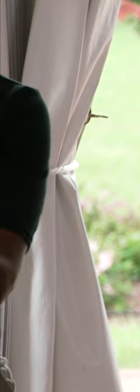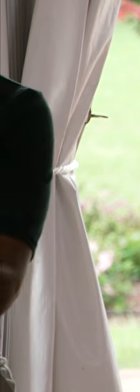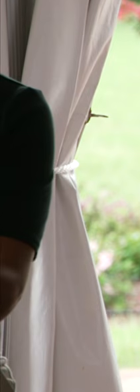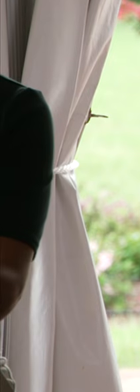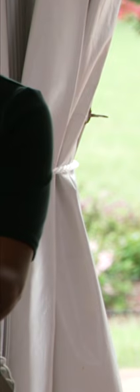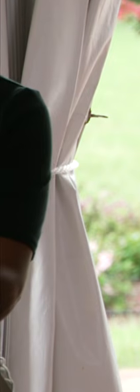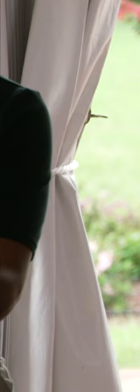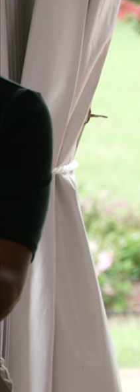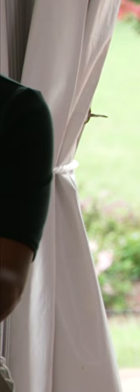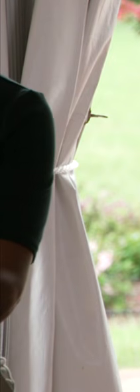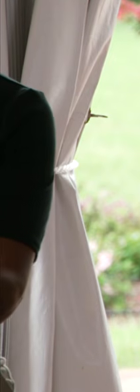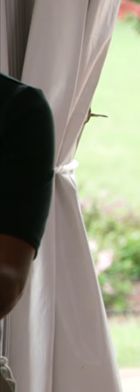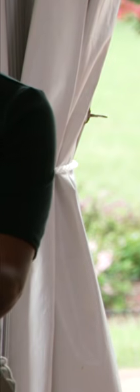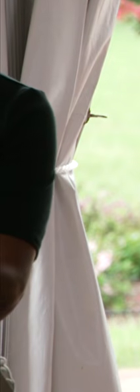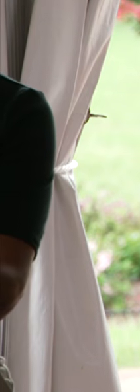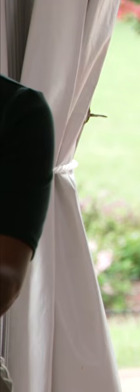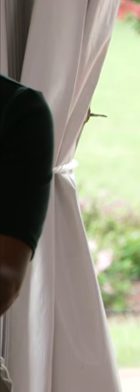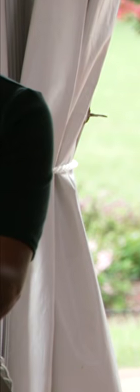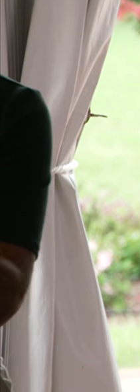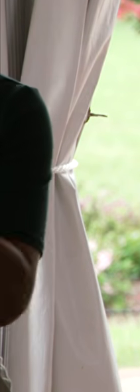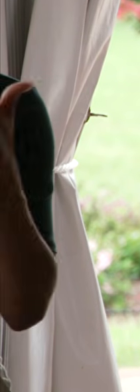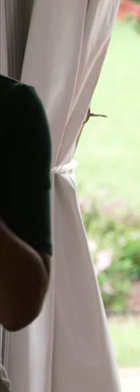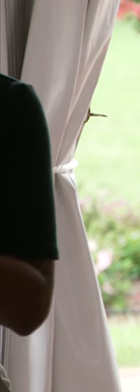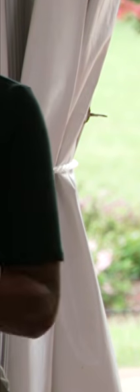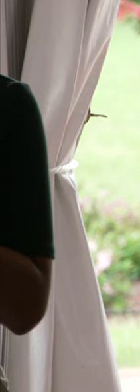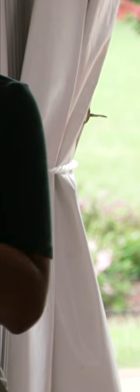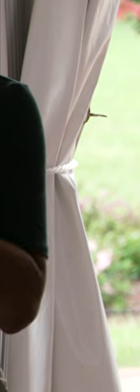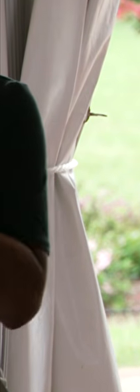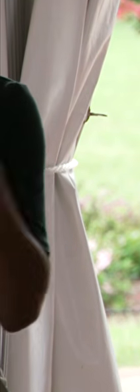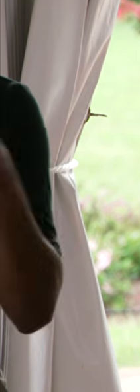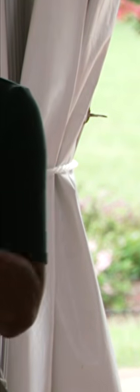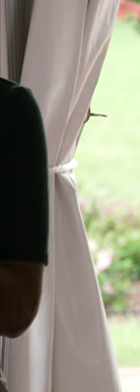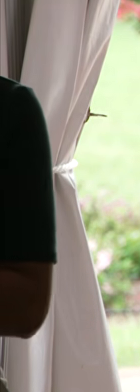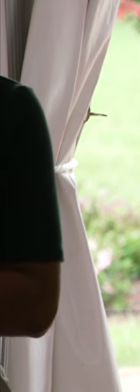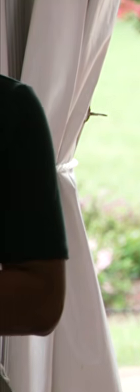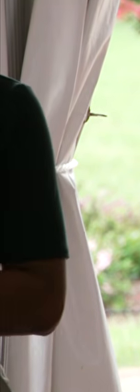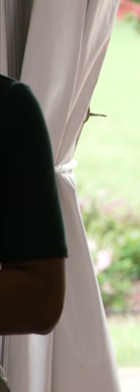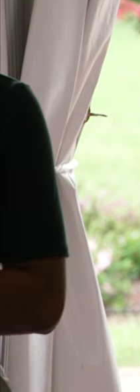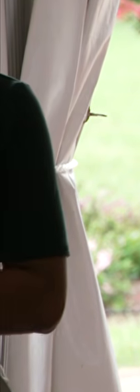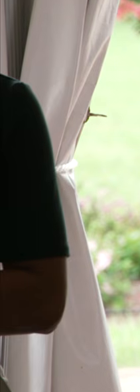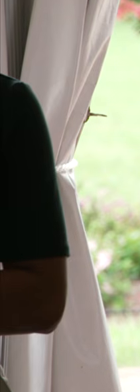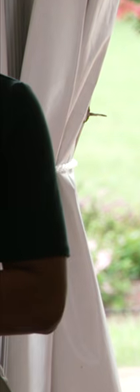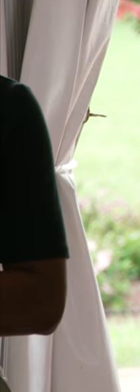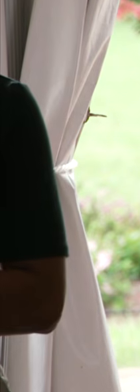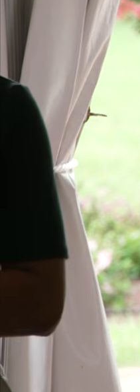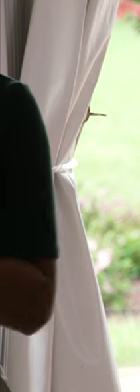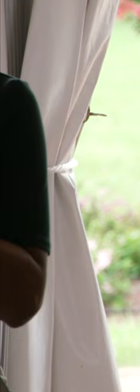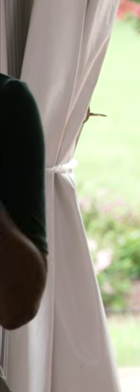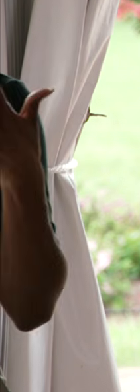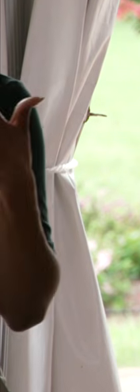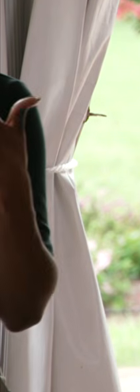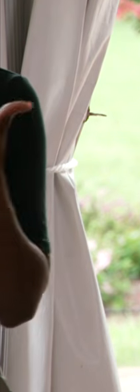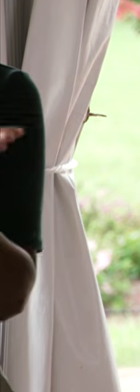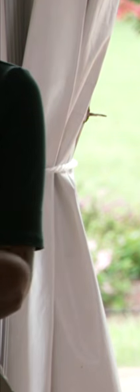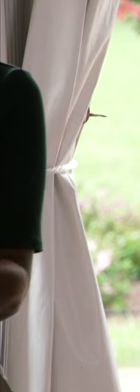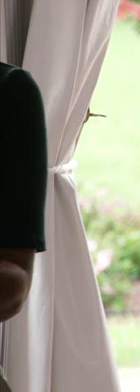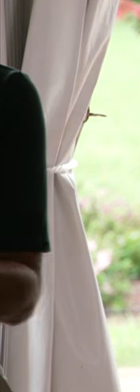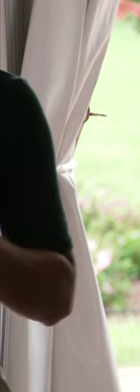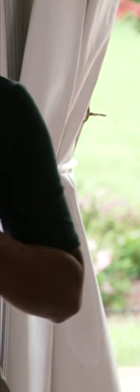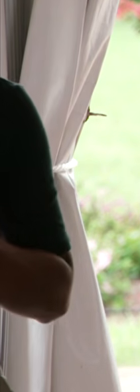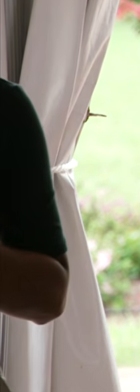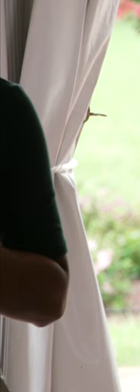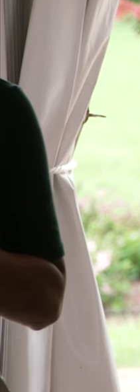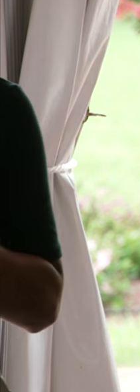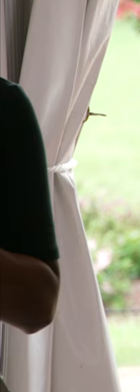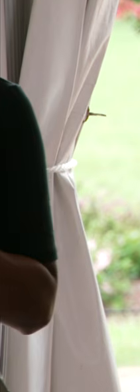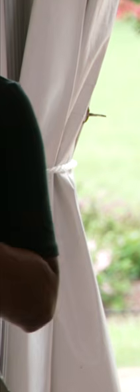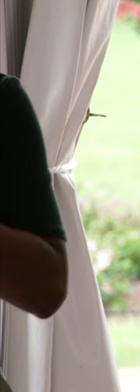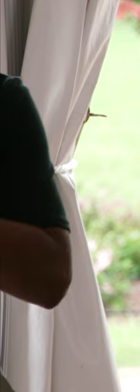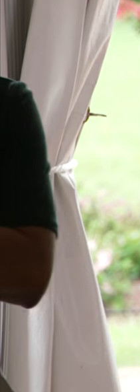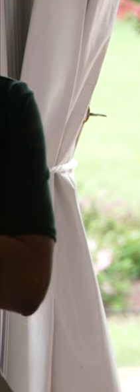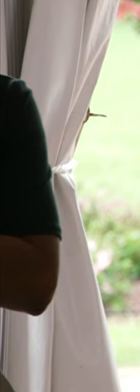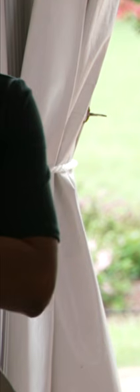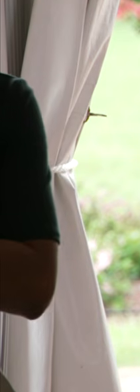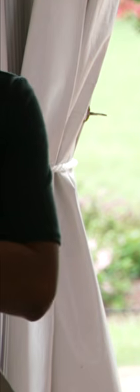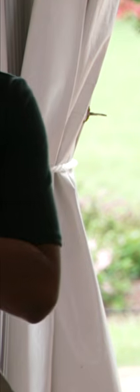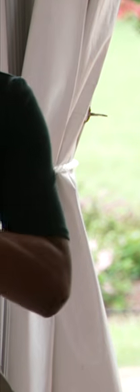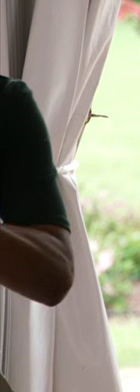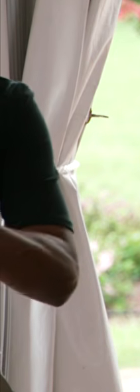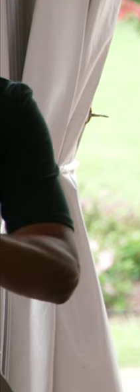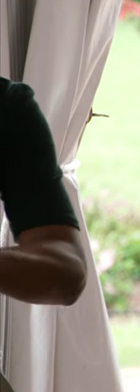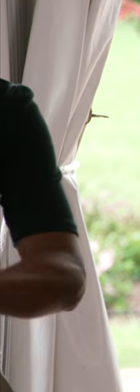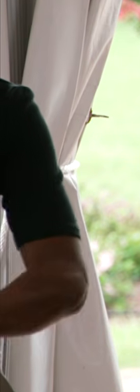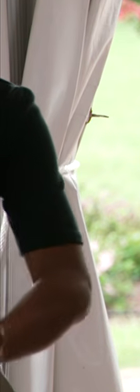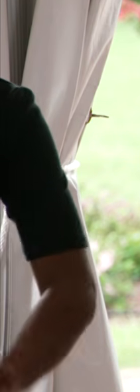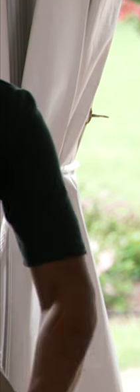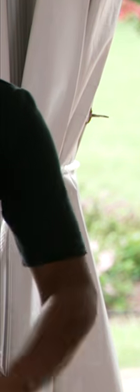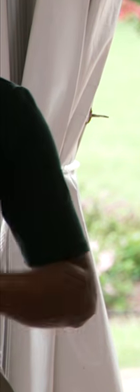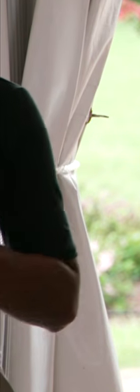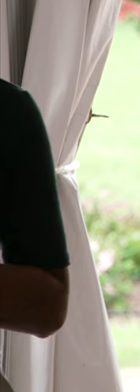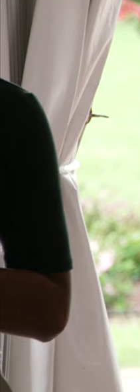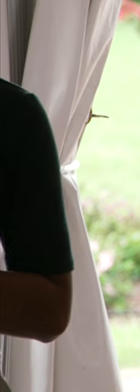without treatment, and without dignity. They were observed, not cared for. They were deceived,